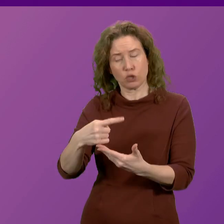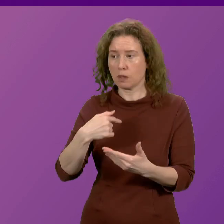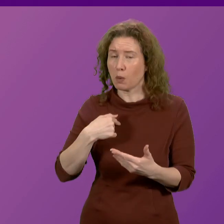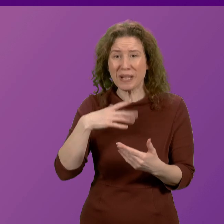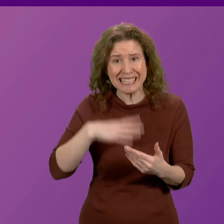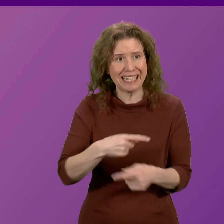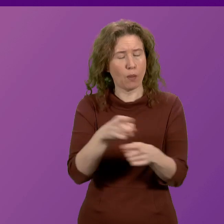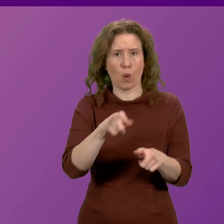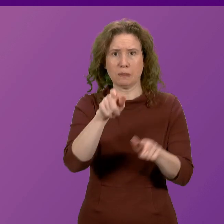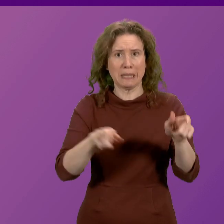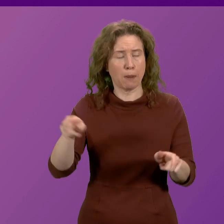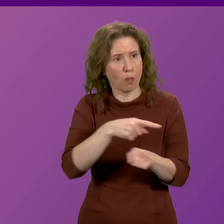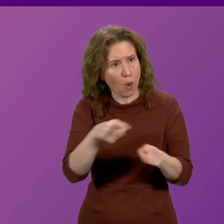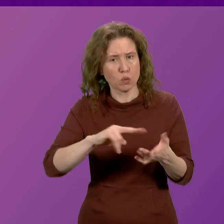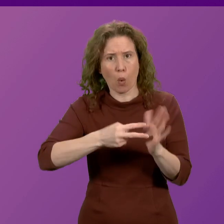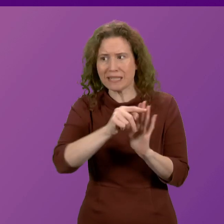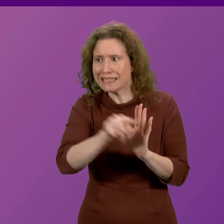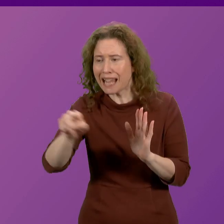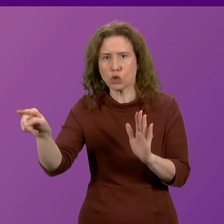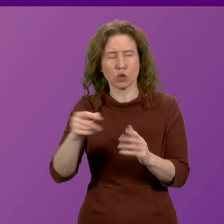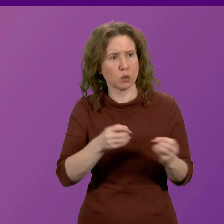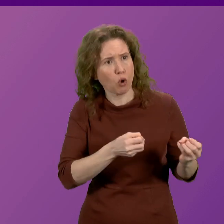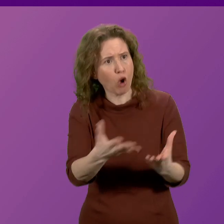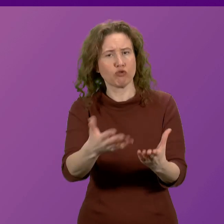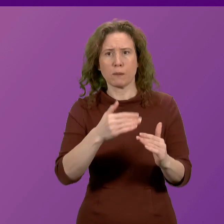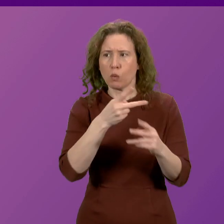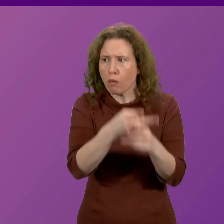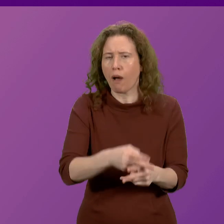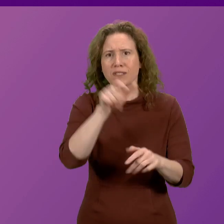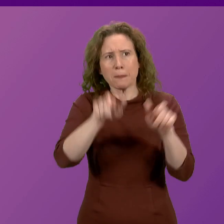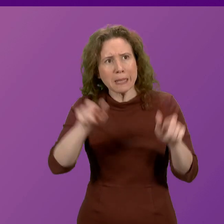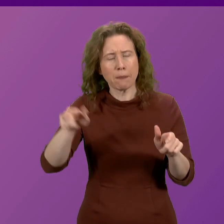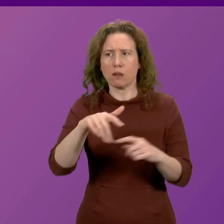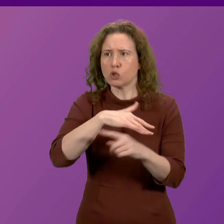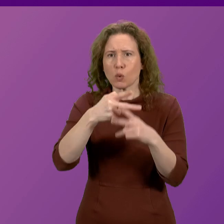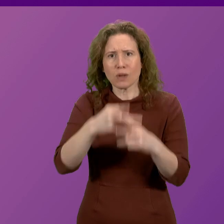individual organisations to contribute to the delivery of social care in Scotland.